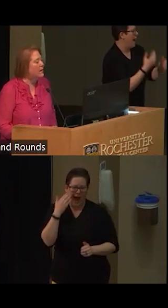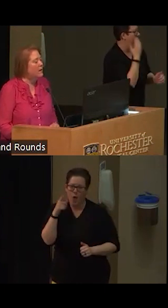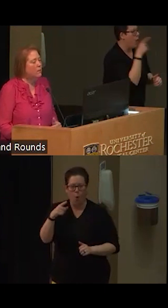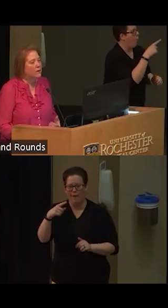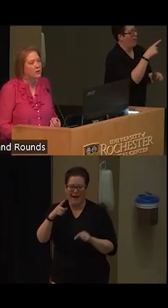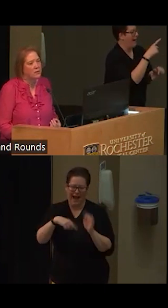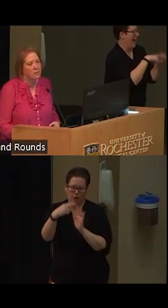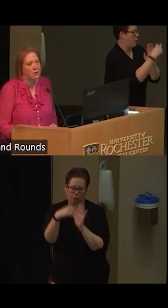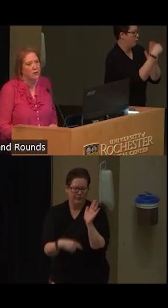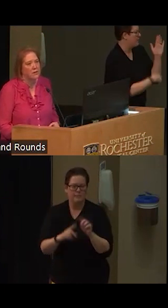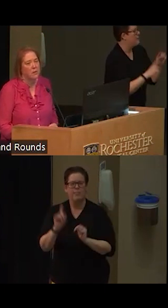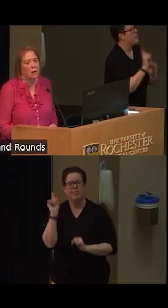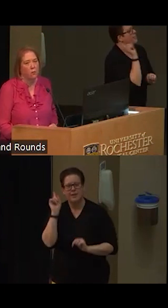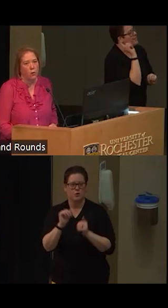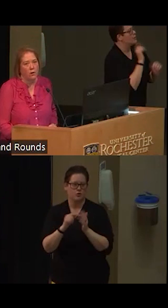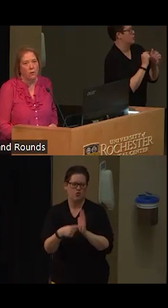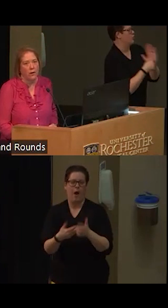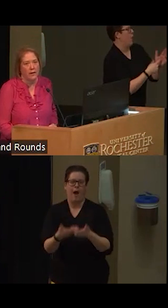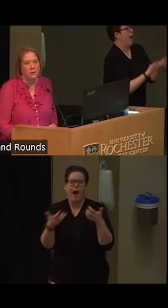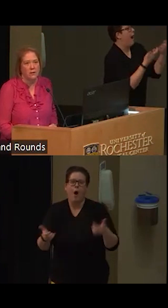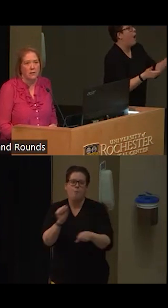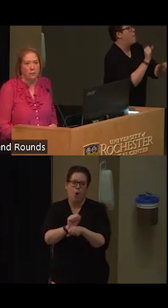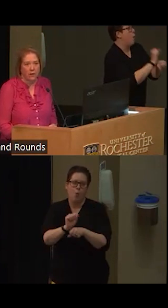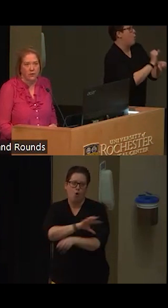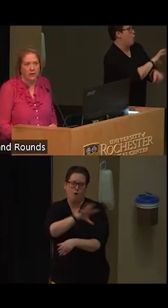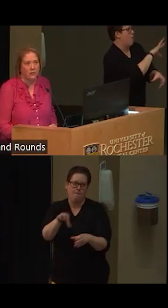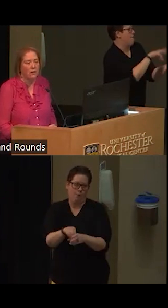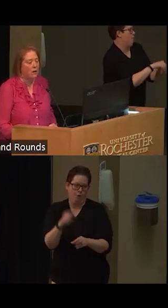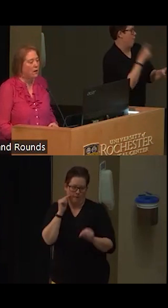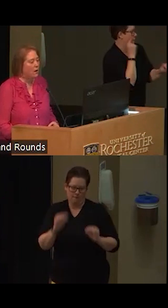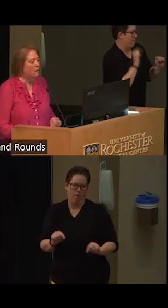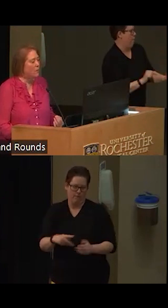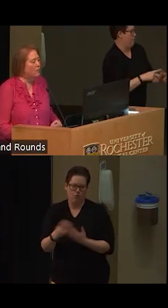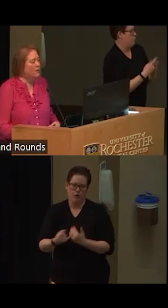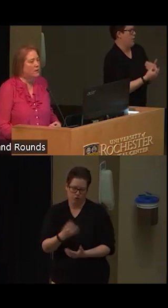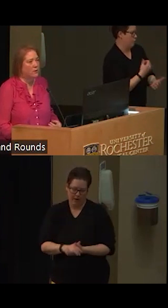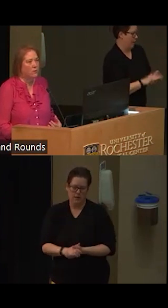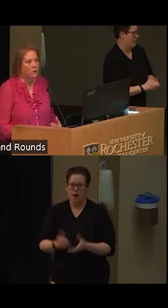it but it just demonstrates the amount of work that went into this project the multi-discipline